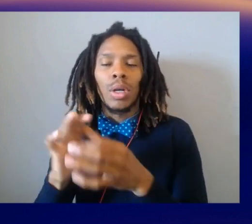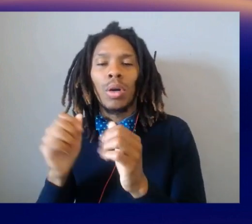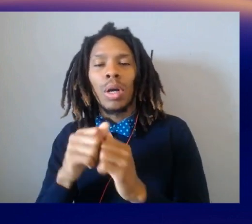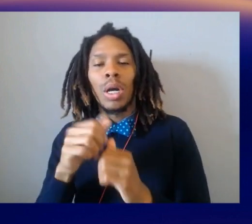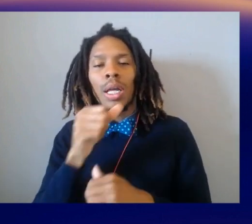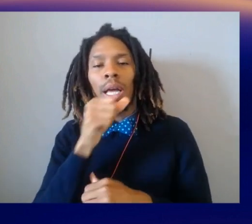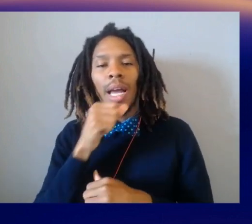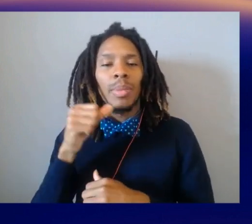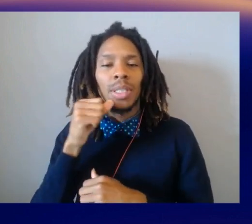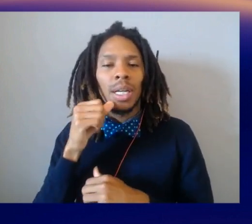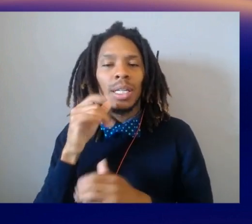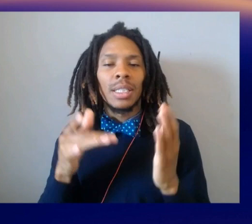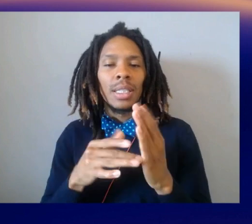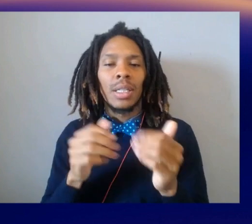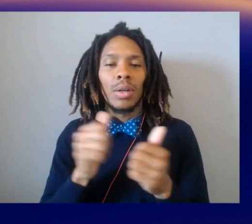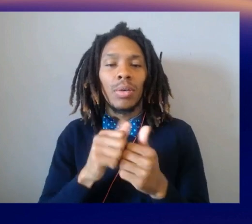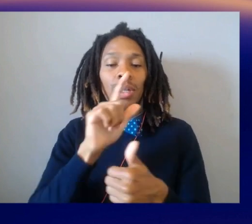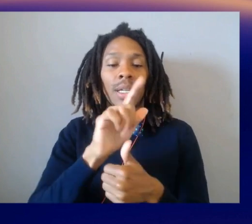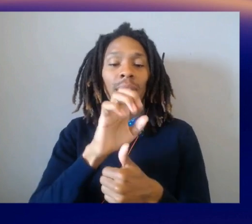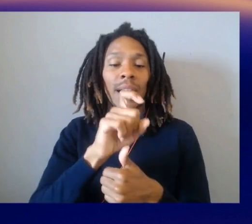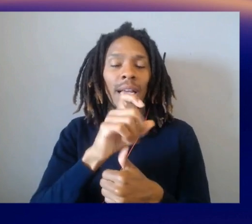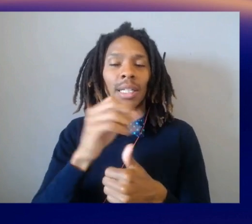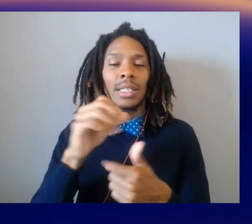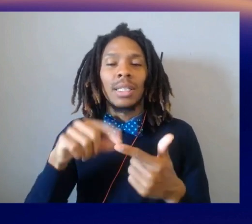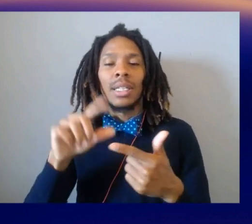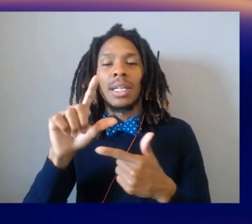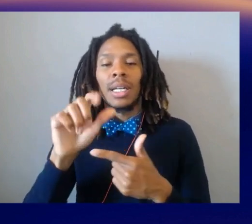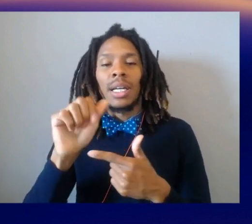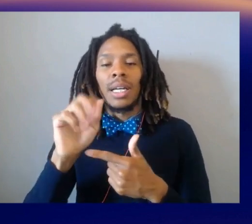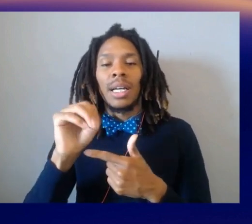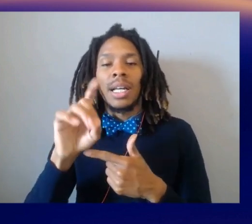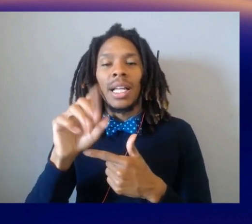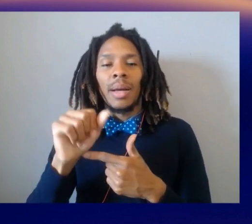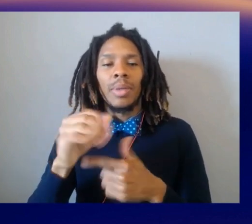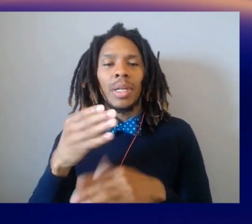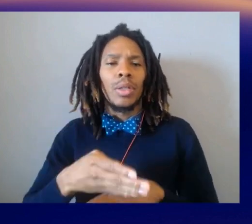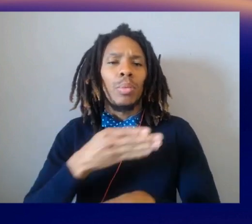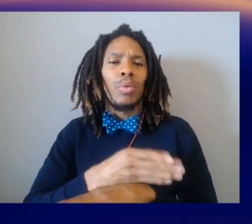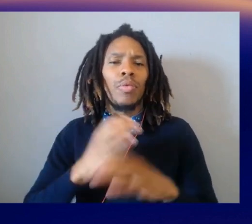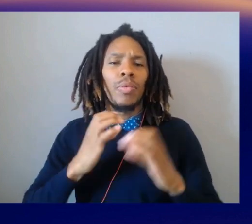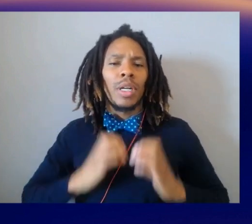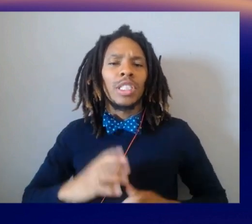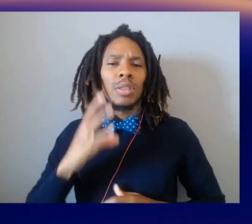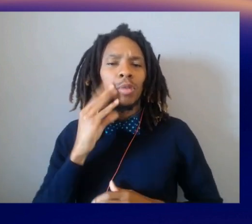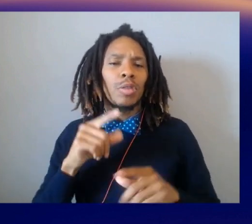Lex or Lambda to do data dips and enrich that customer experience as you go. So how does Amazon connect